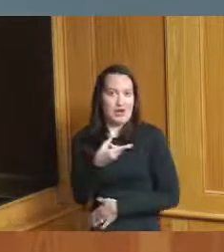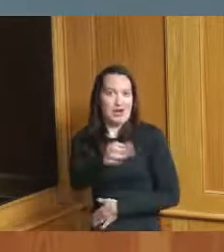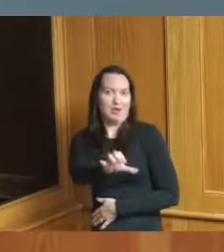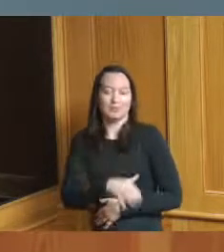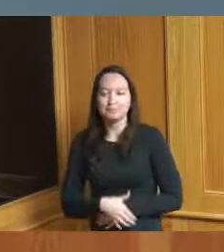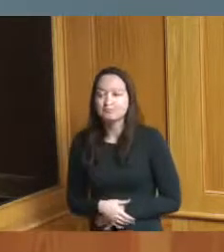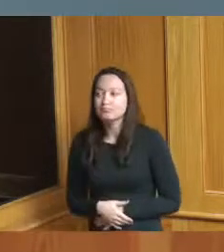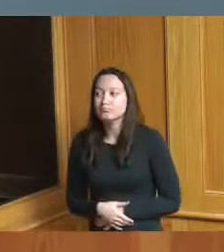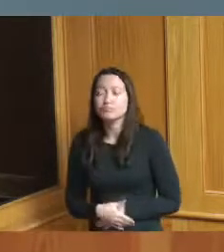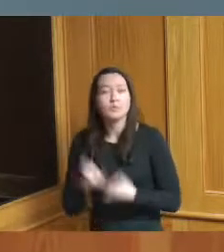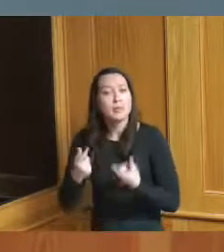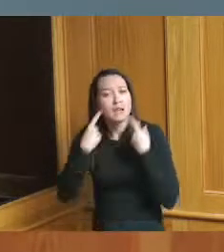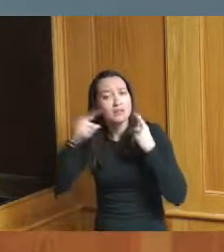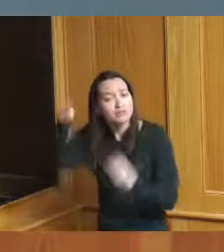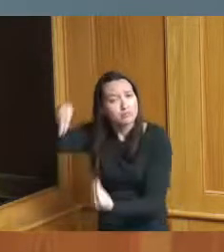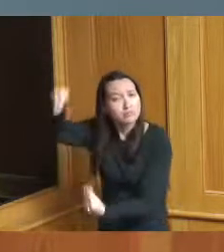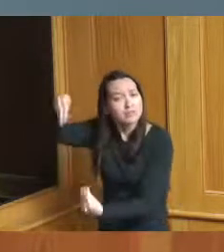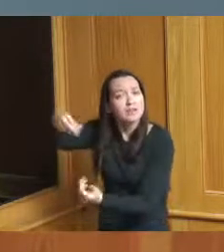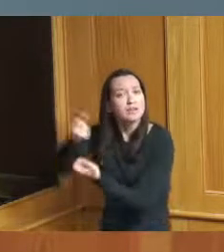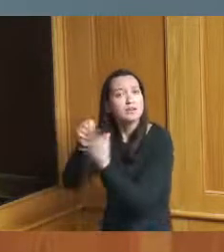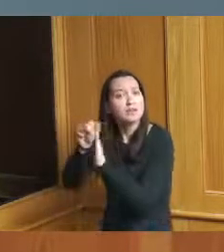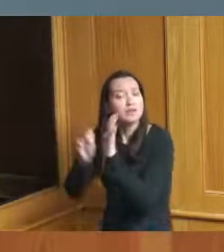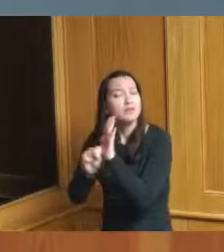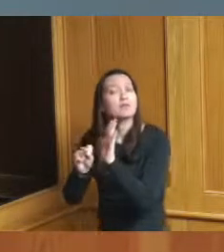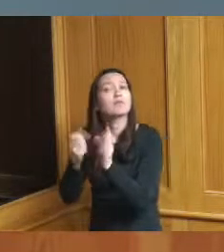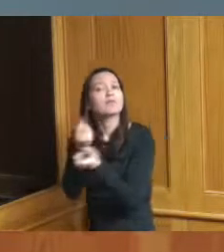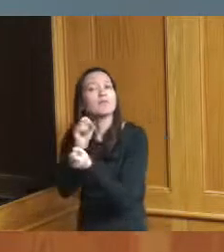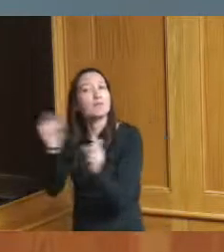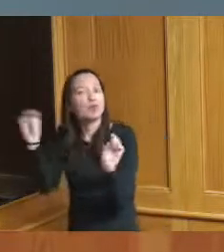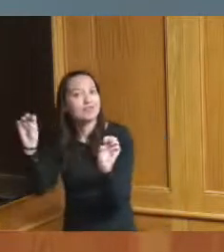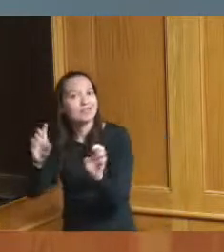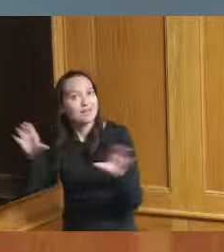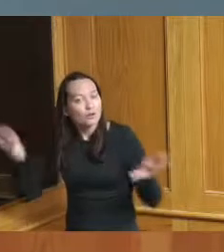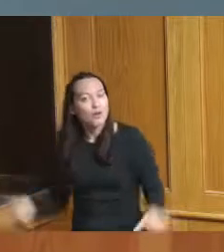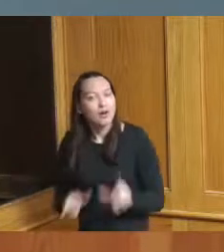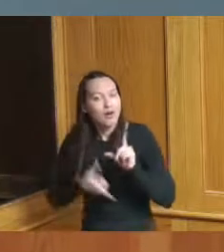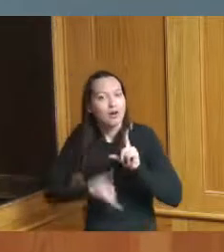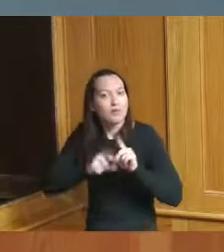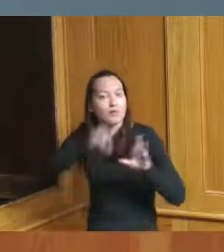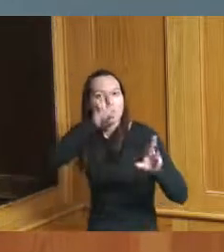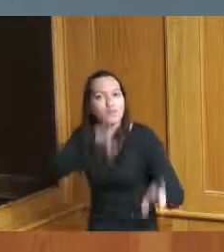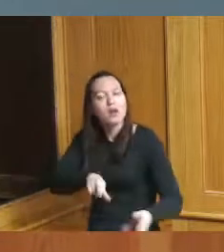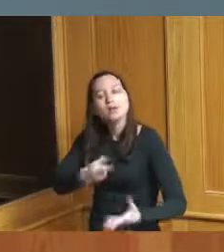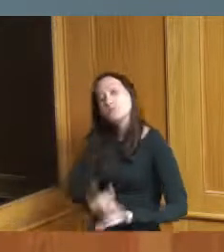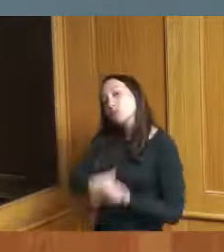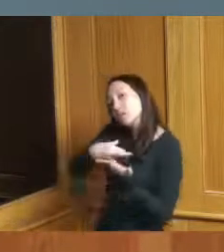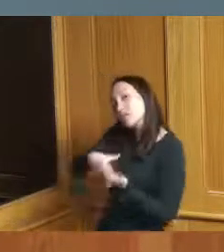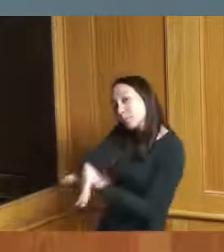and this declaration of the state of emergency shall activate the response and recovery aspects